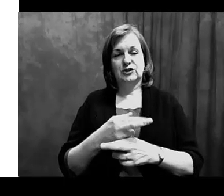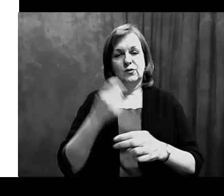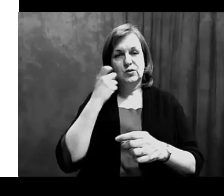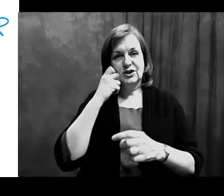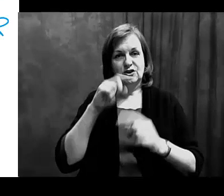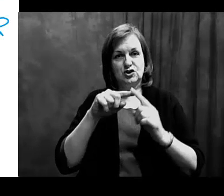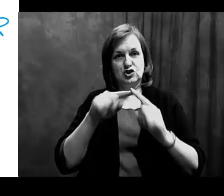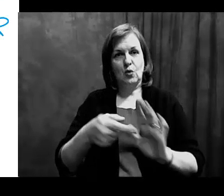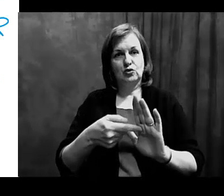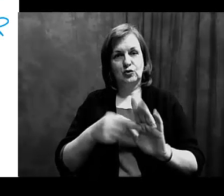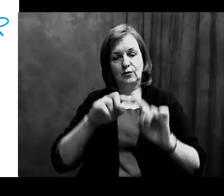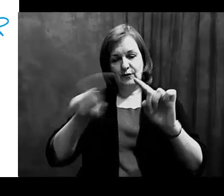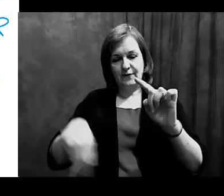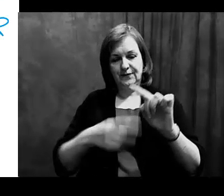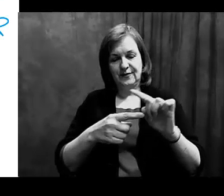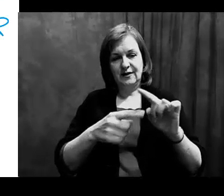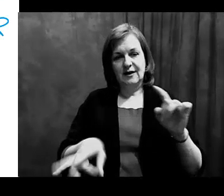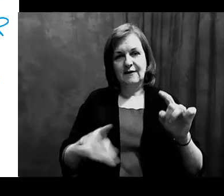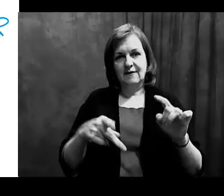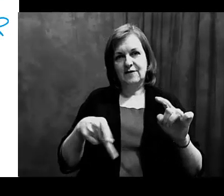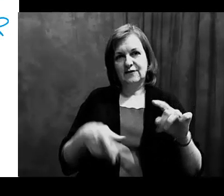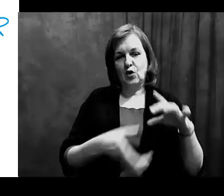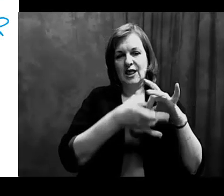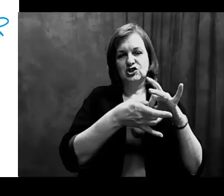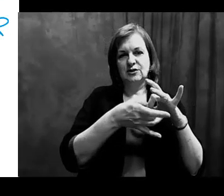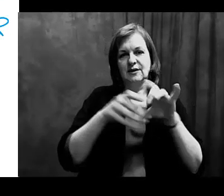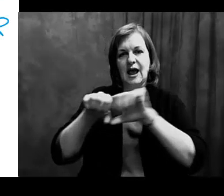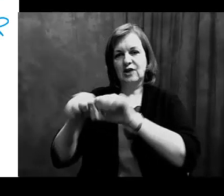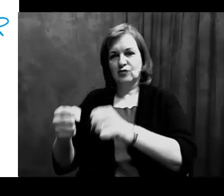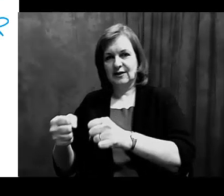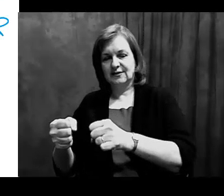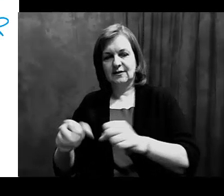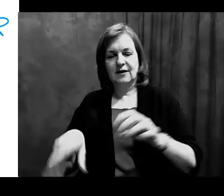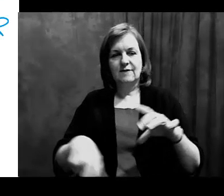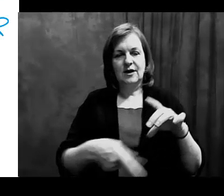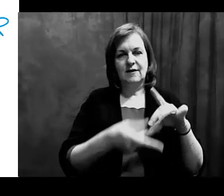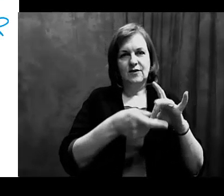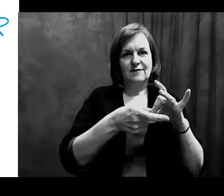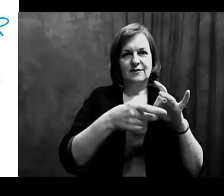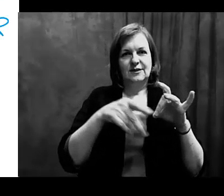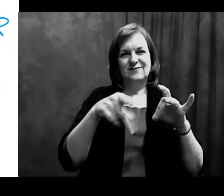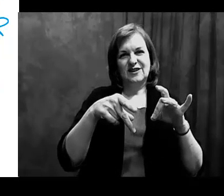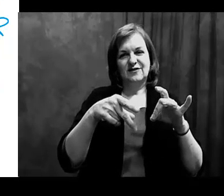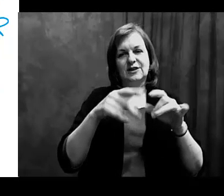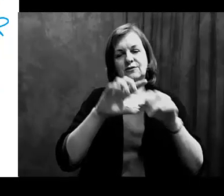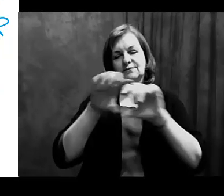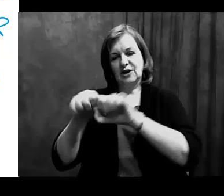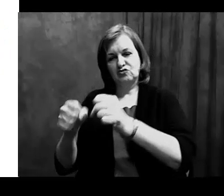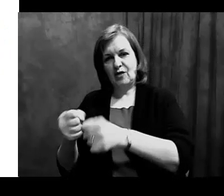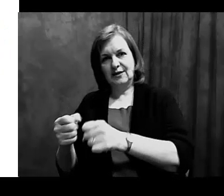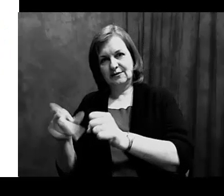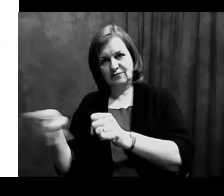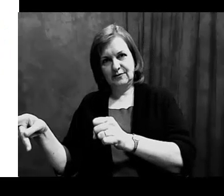reaction we just showed you with phosphorylation, hydrolysis, phosphorylation, hydrolysis, -- back and forth